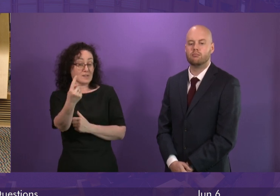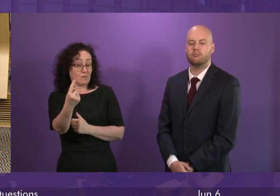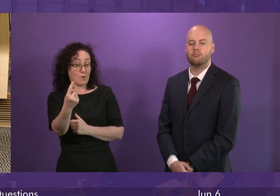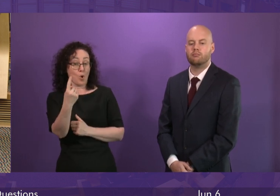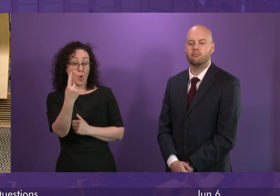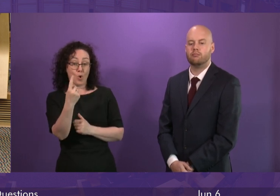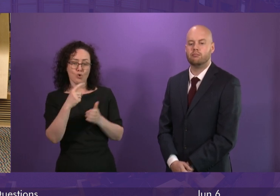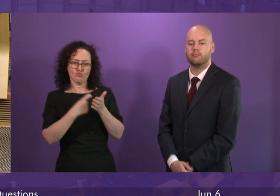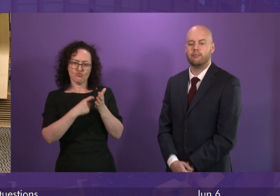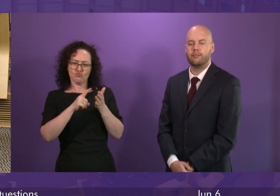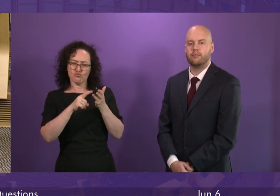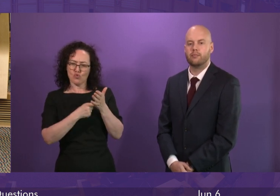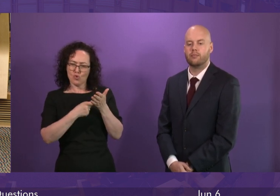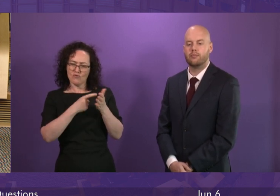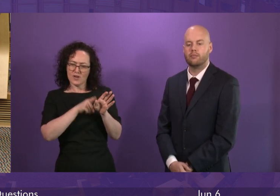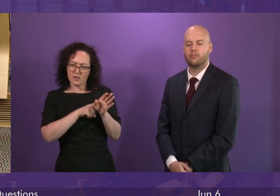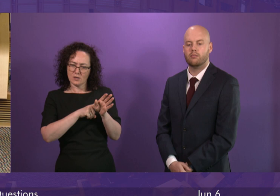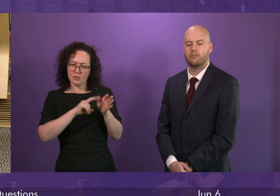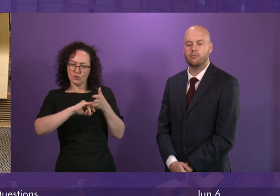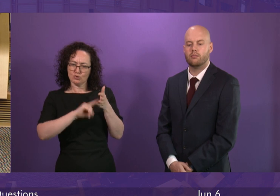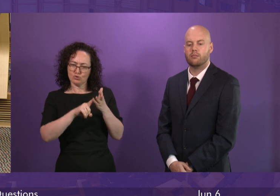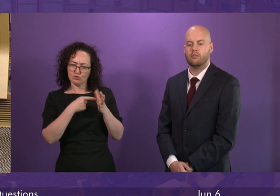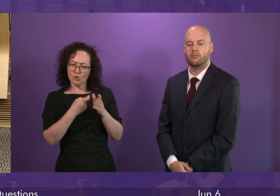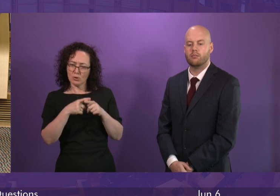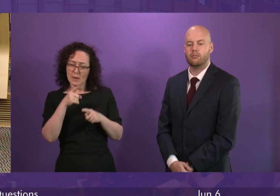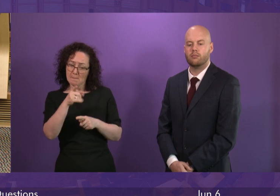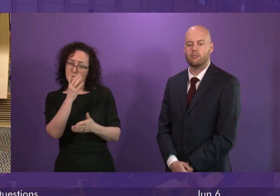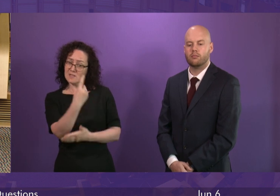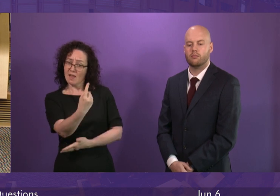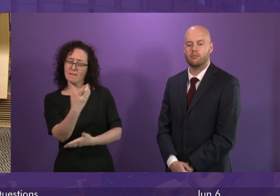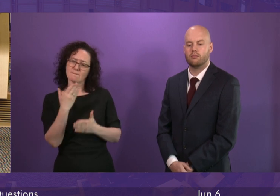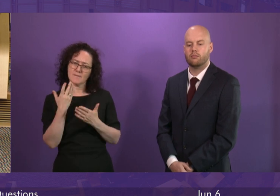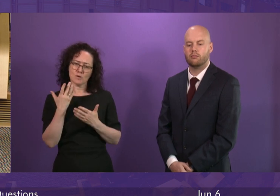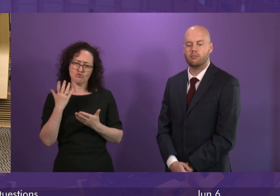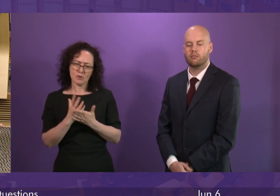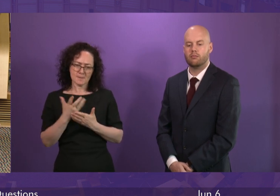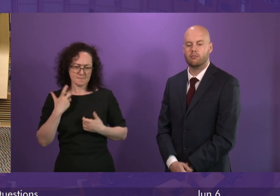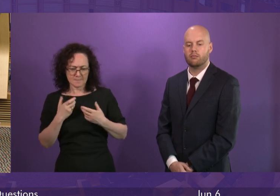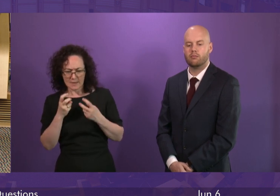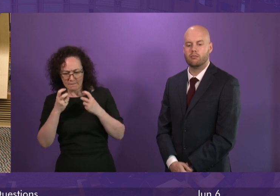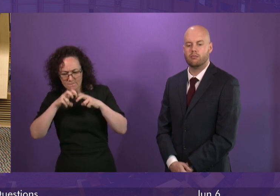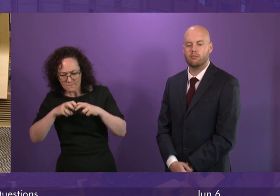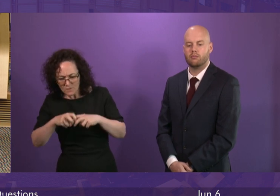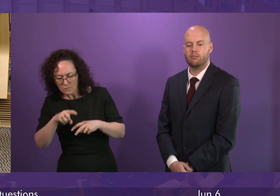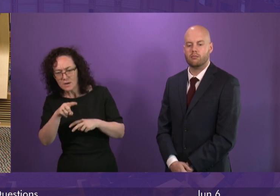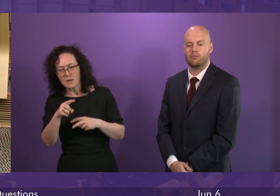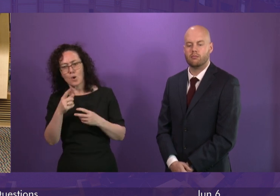Rory Stewart, is looking actively at the failures in integrating health and social care south